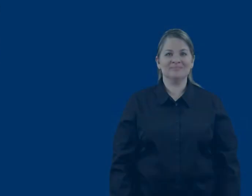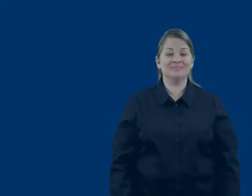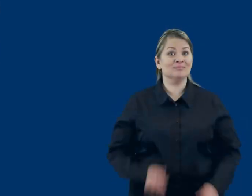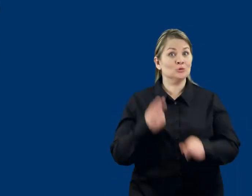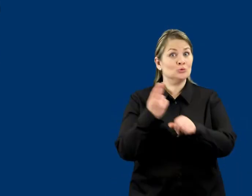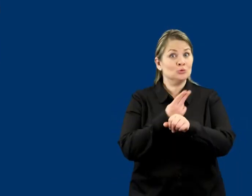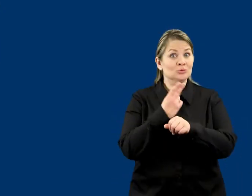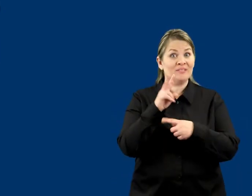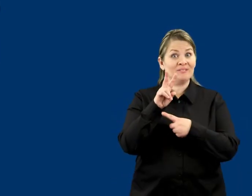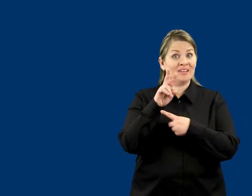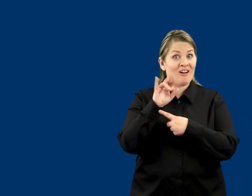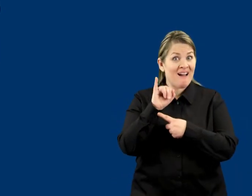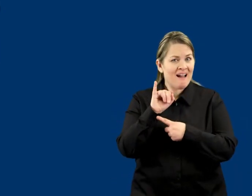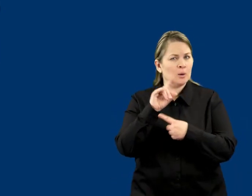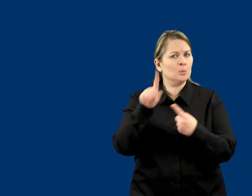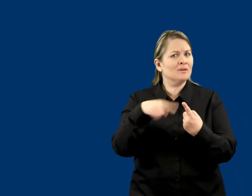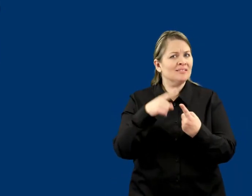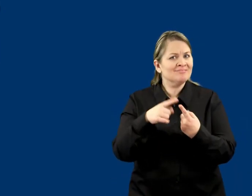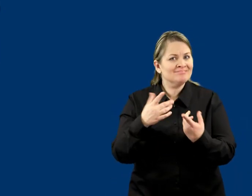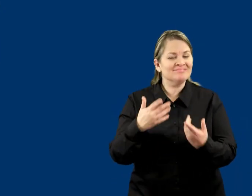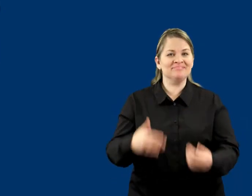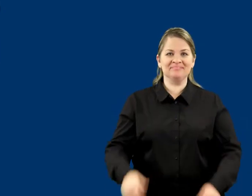When to use VRI.